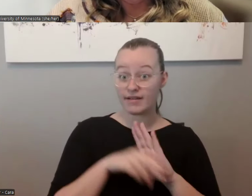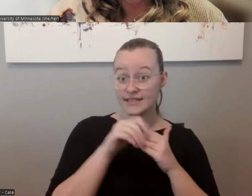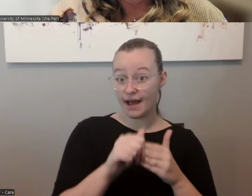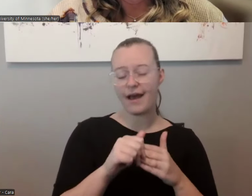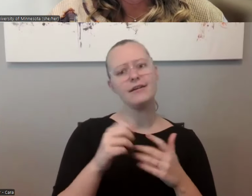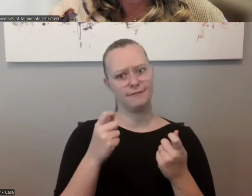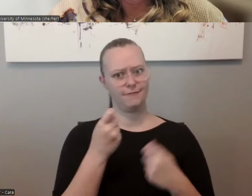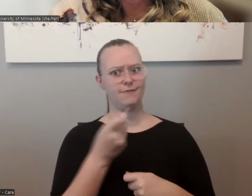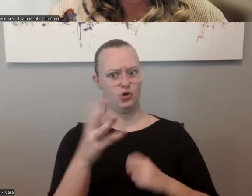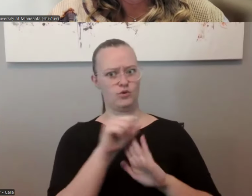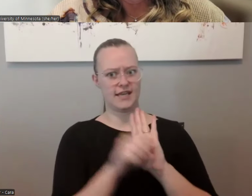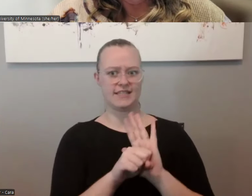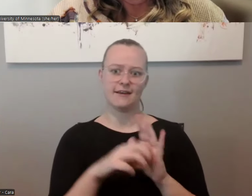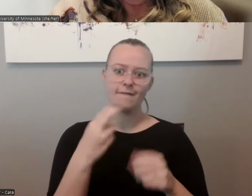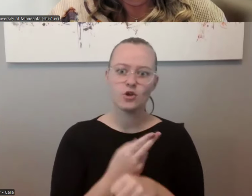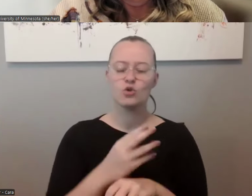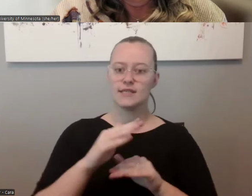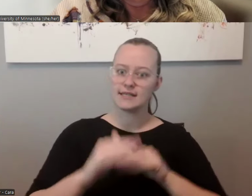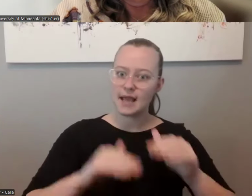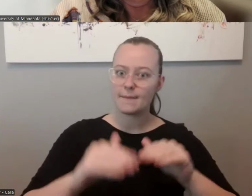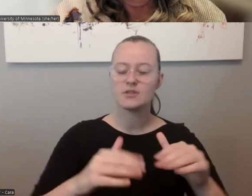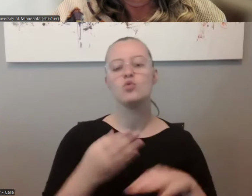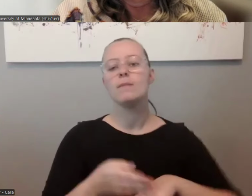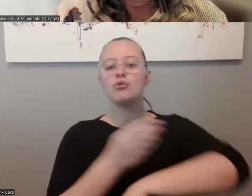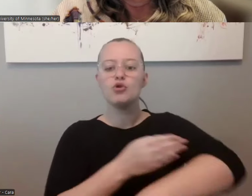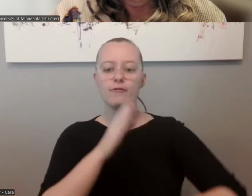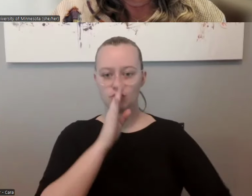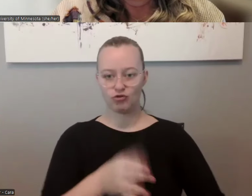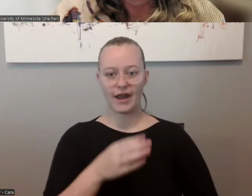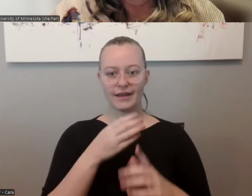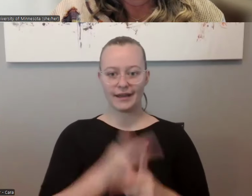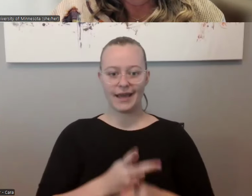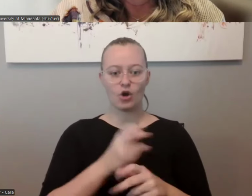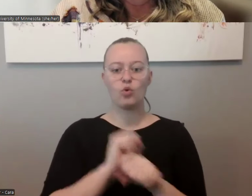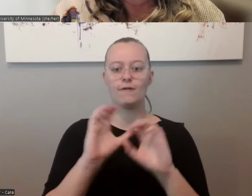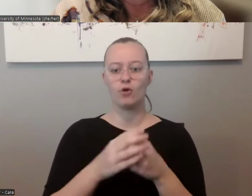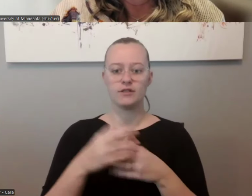of states have taken those initial steps to improve direct care workforce data collection.